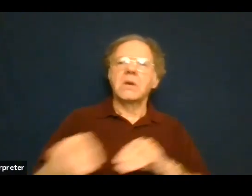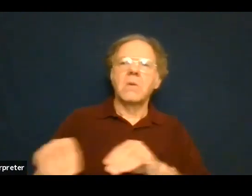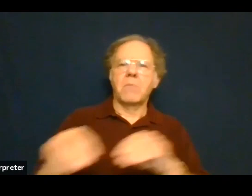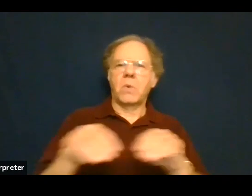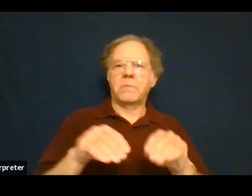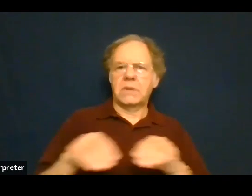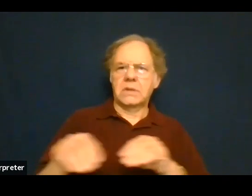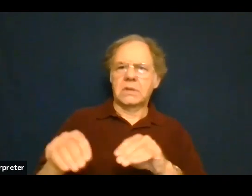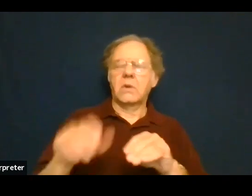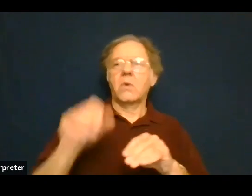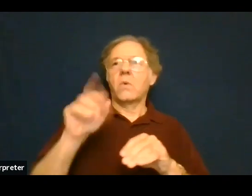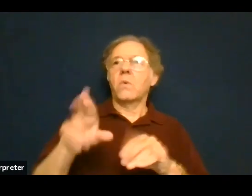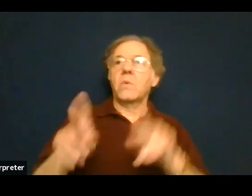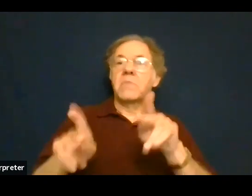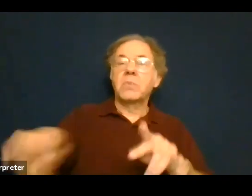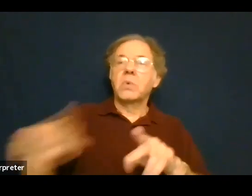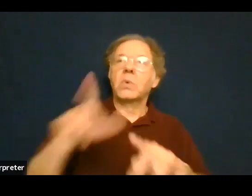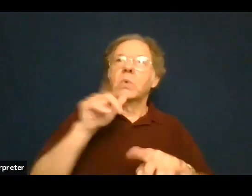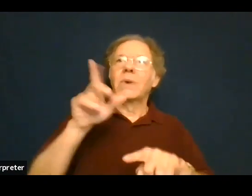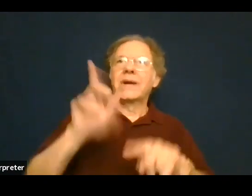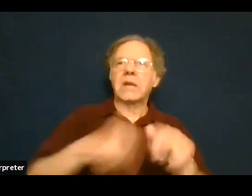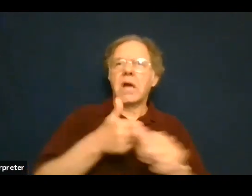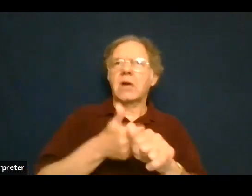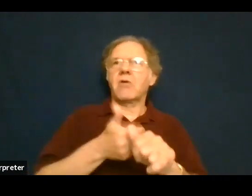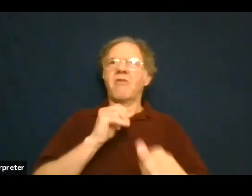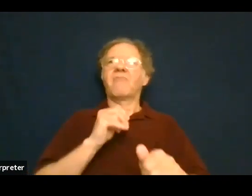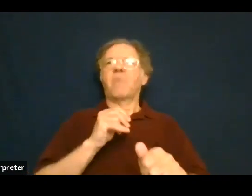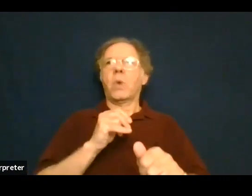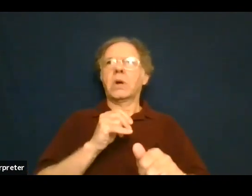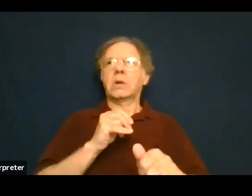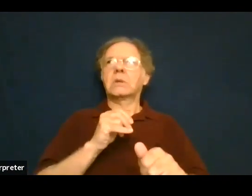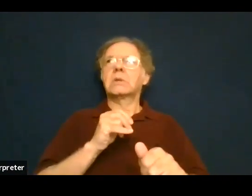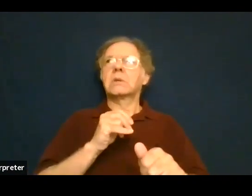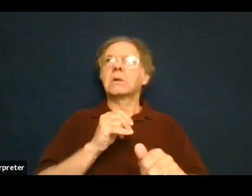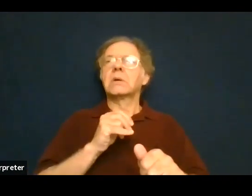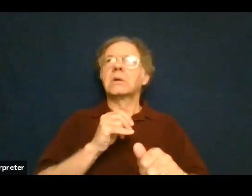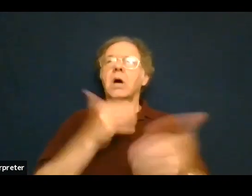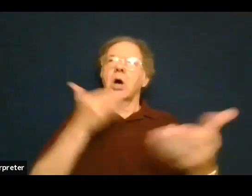cannot avoid coming into close contact with others who may be